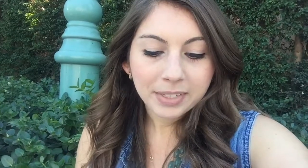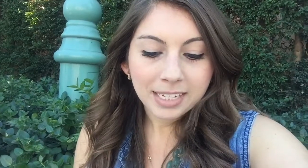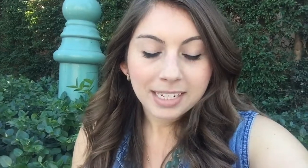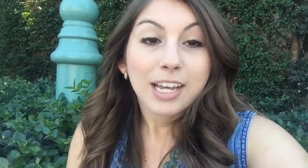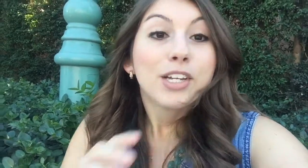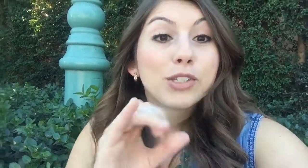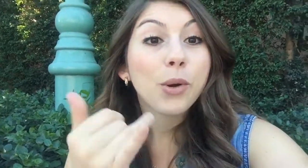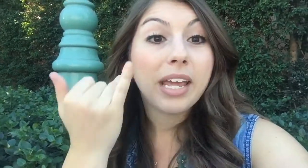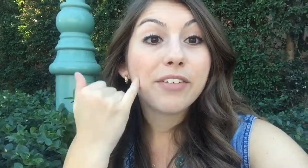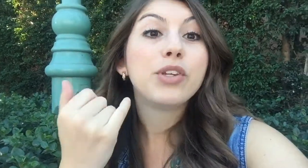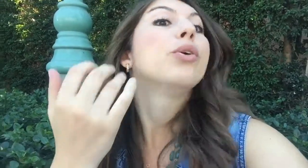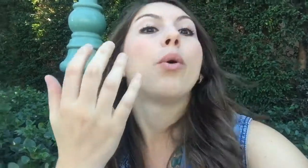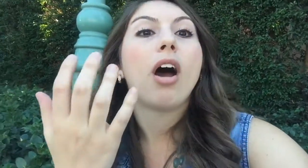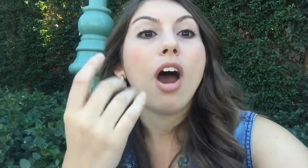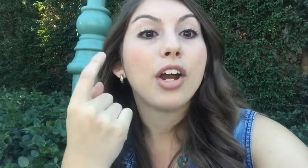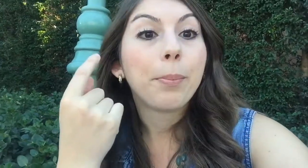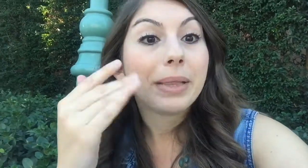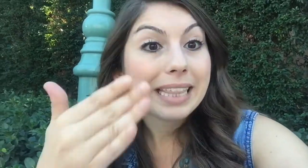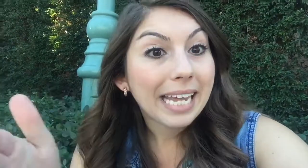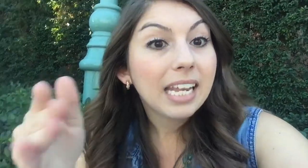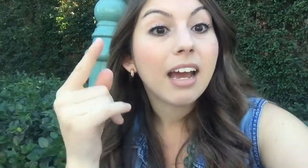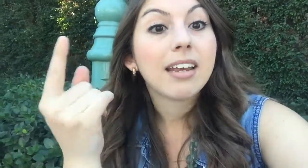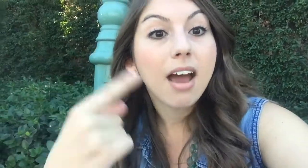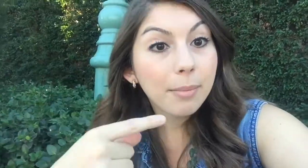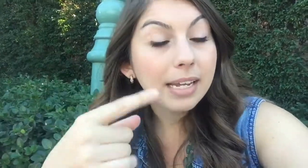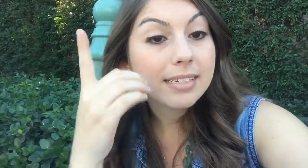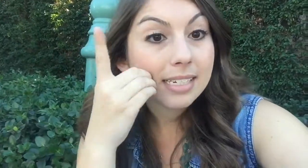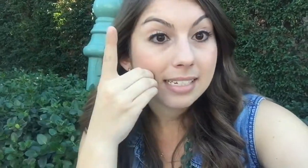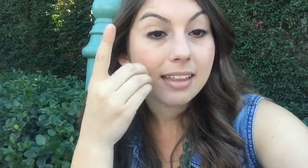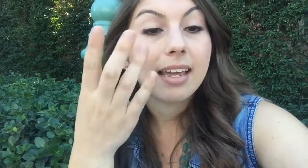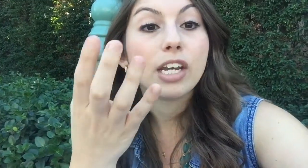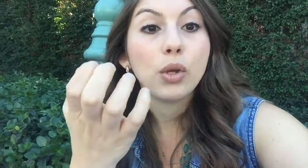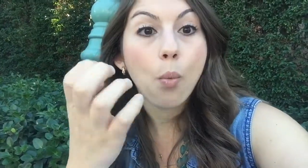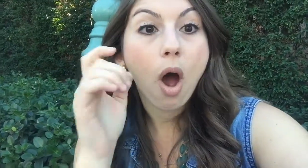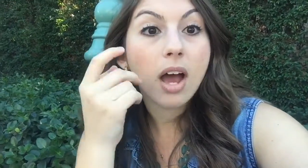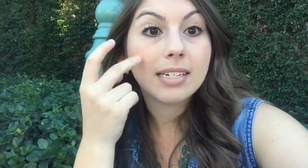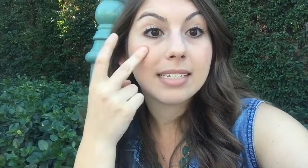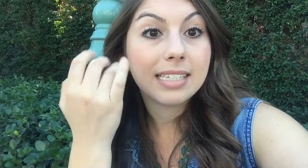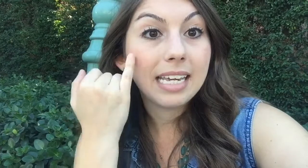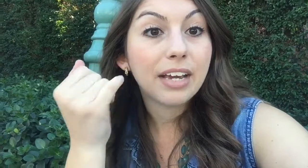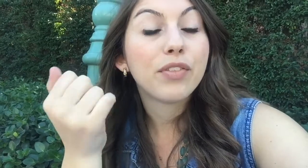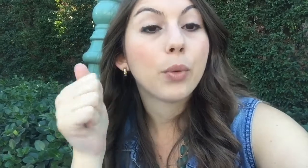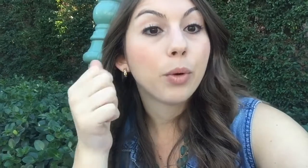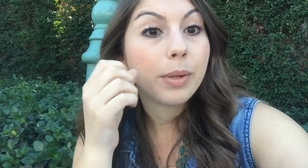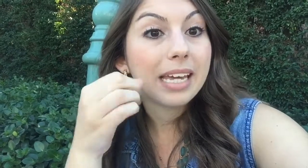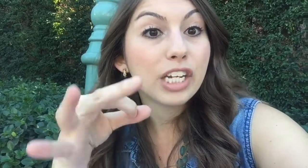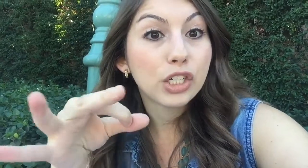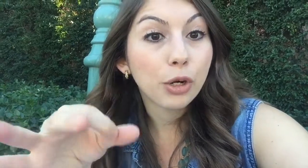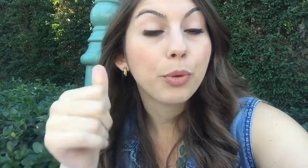So, if you are planning on coming to Disneyland and you want to see if there will be interpreted